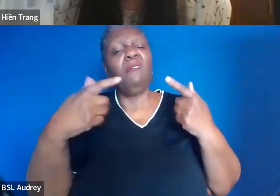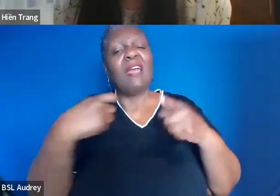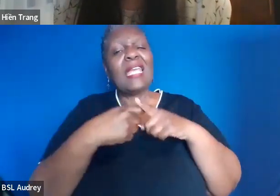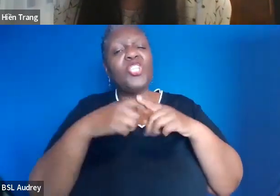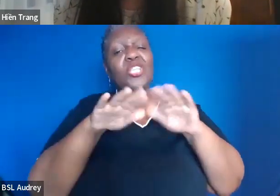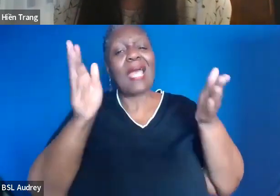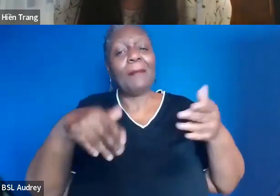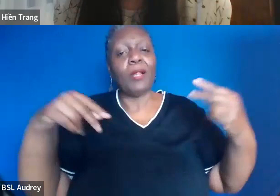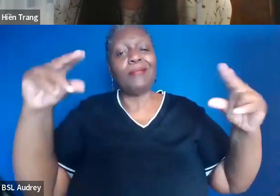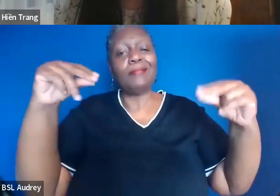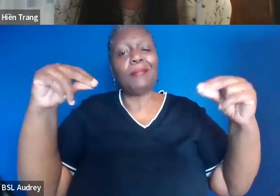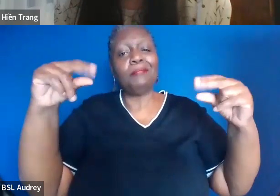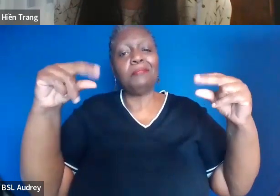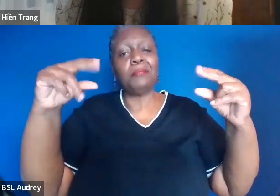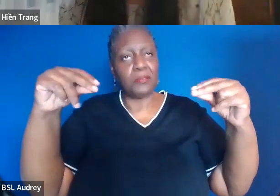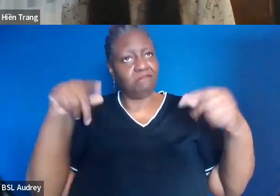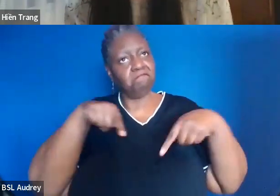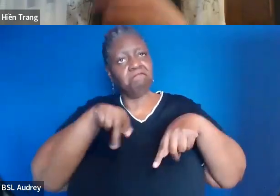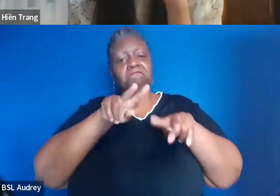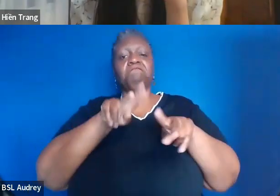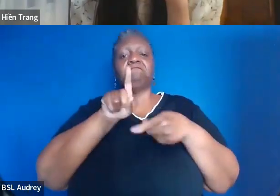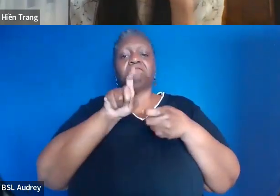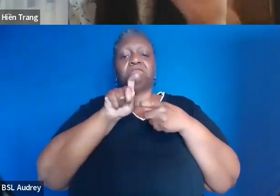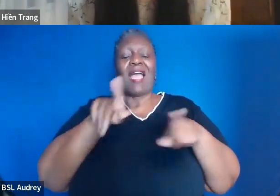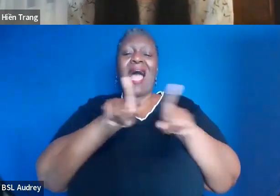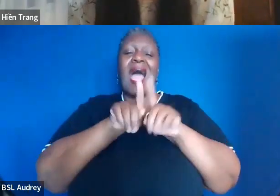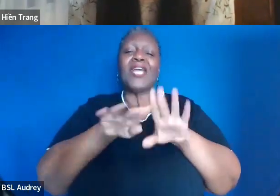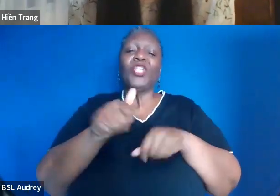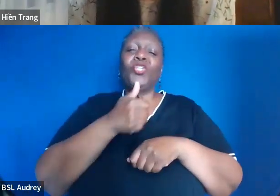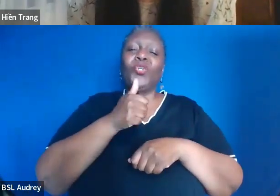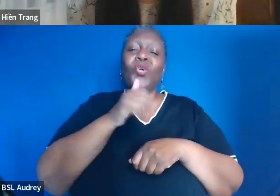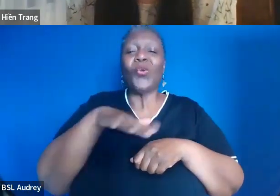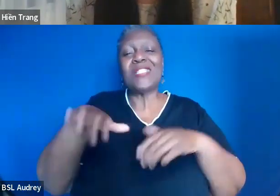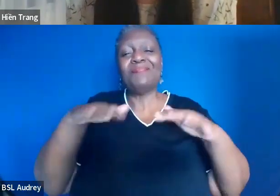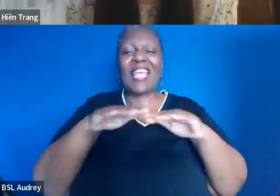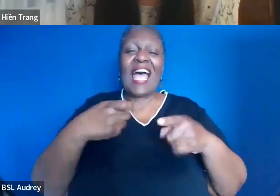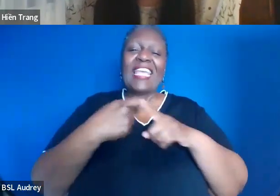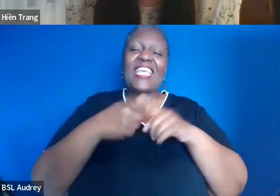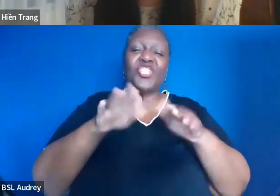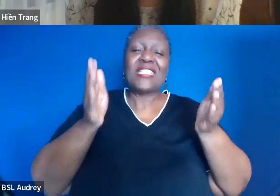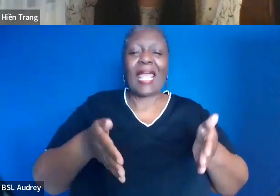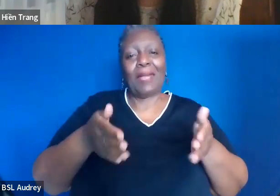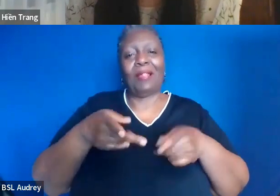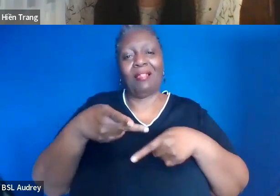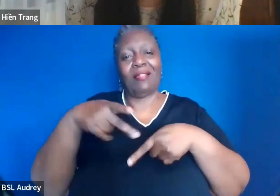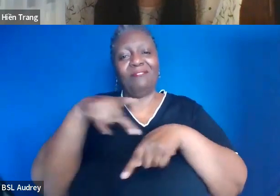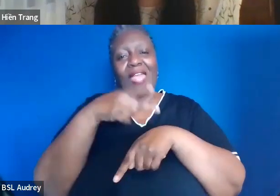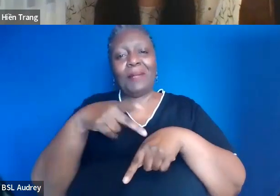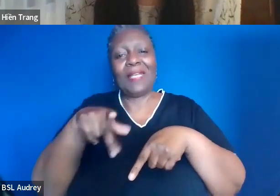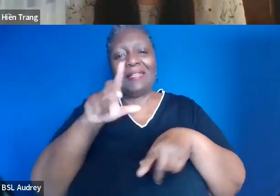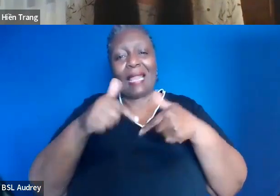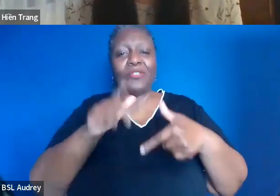table so I basically speak kitchen table Vietnamese like I know that um so I